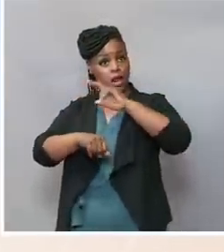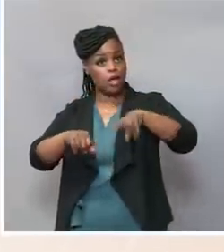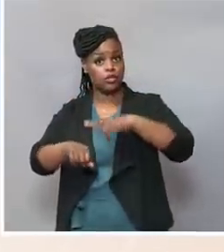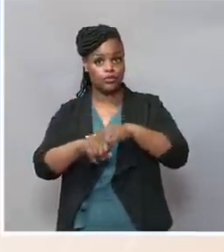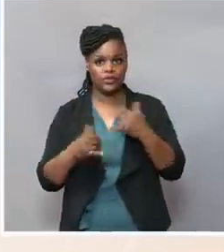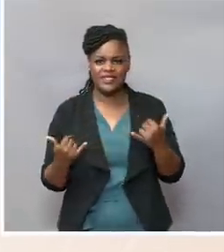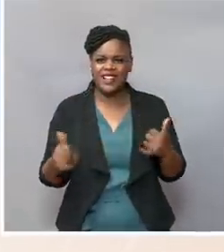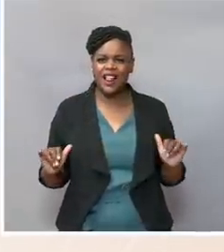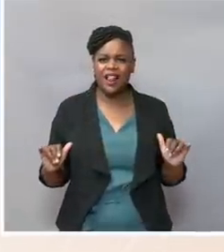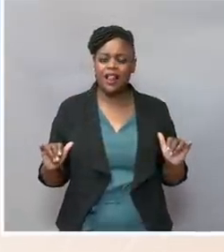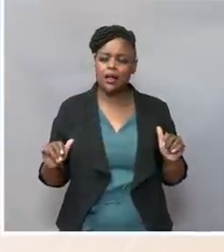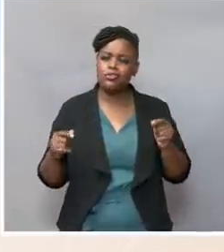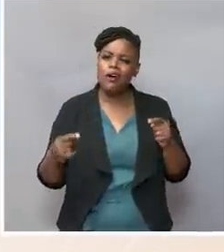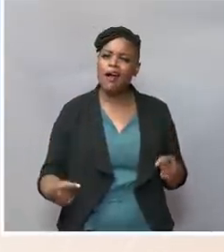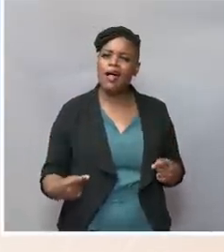civil rights and racism.